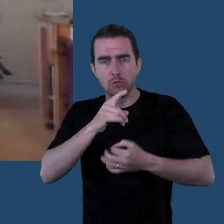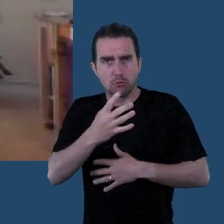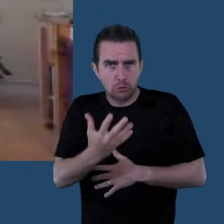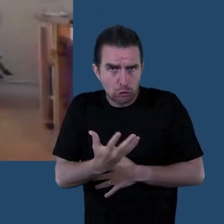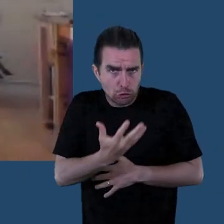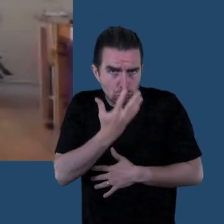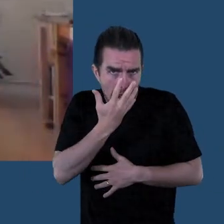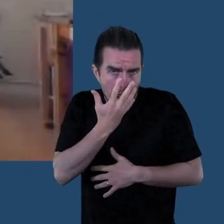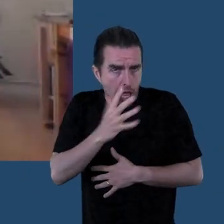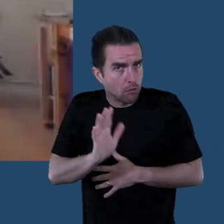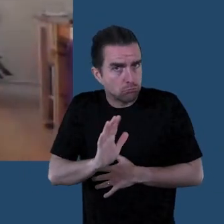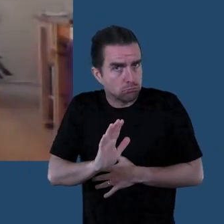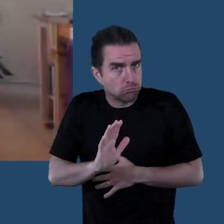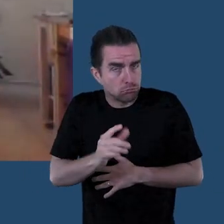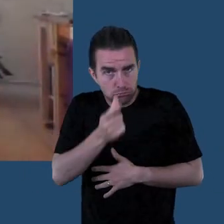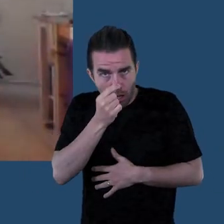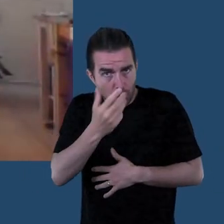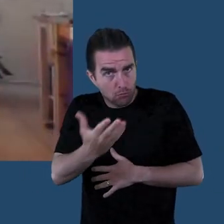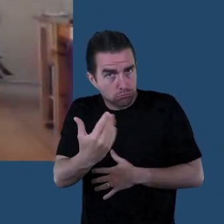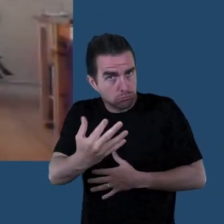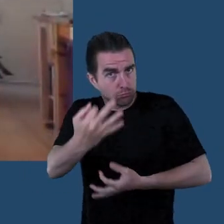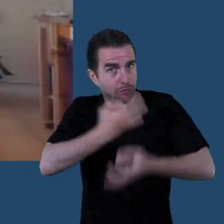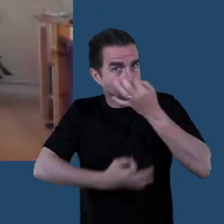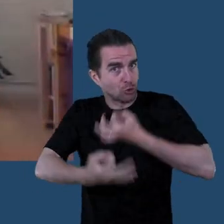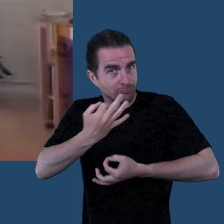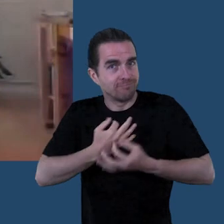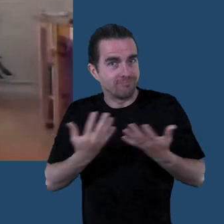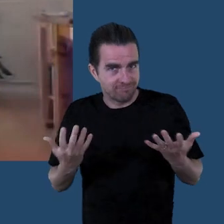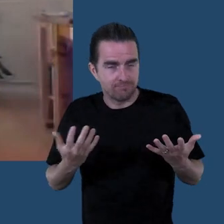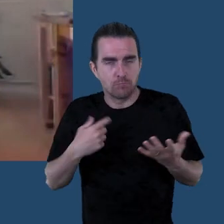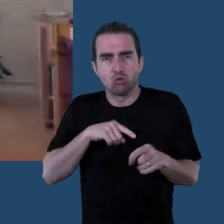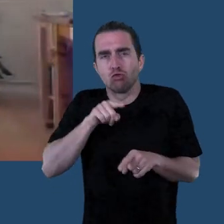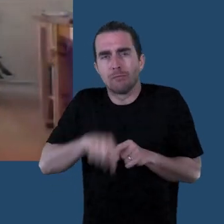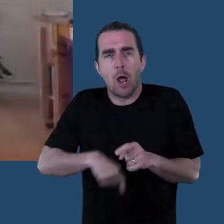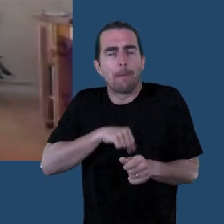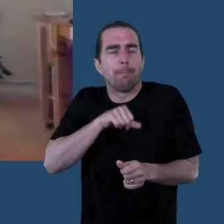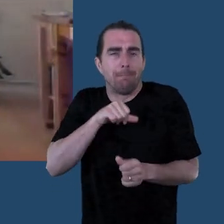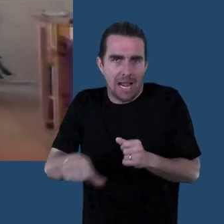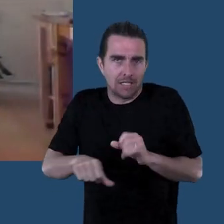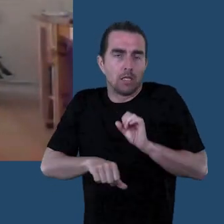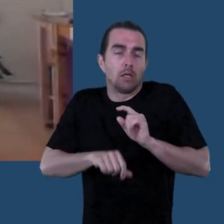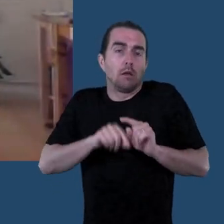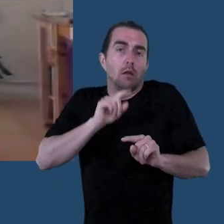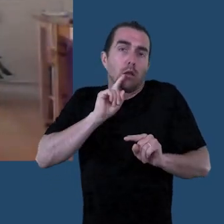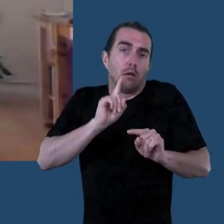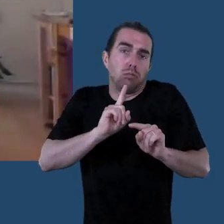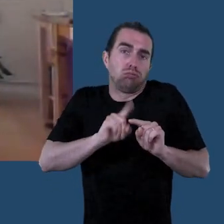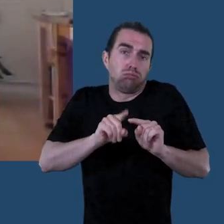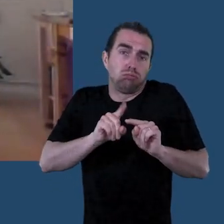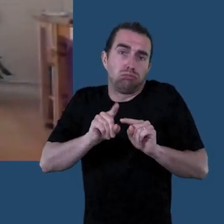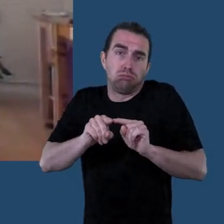Pop any questions or comments you have in the chat. We'll do our very best to answer as many of your questions as we can.